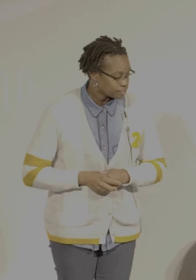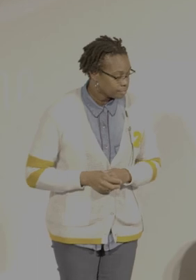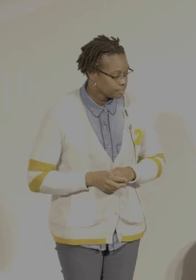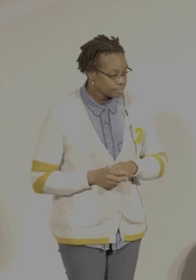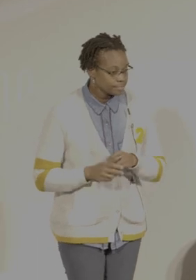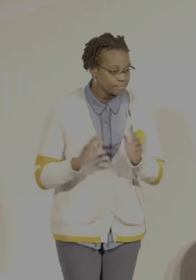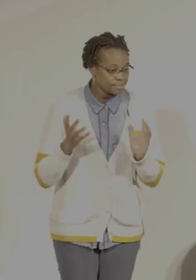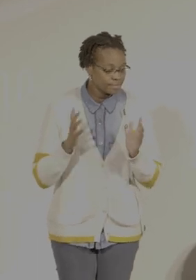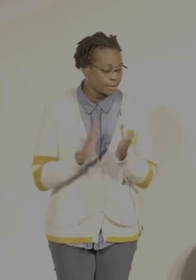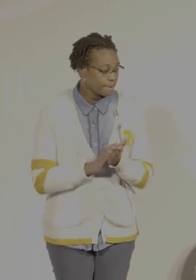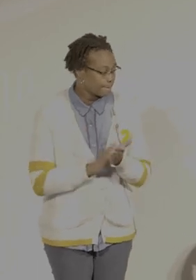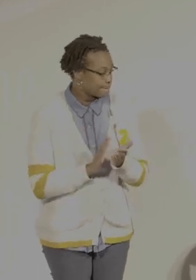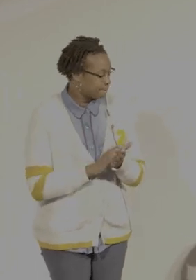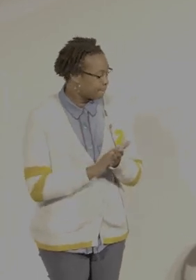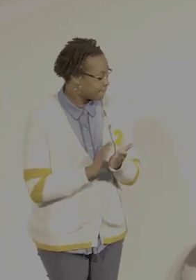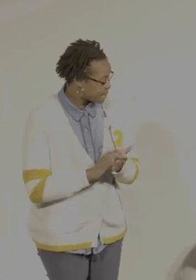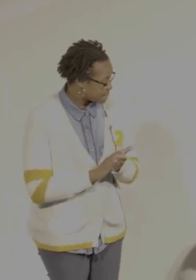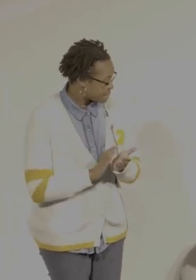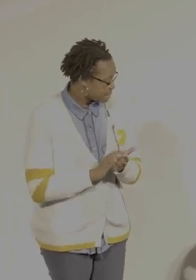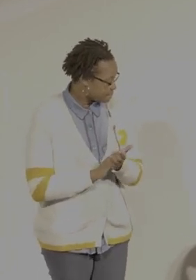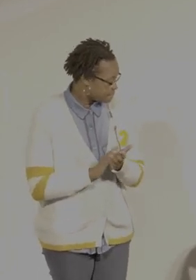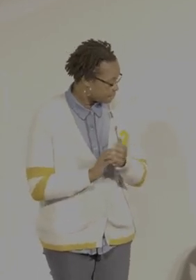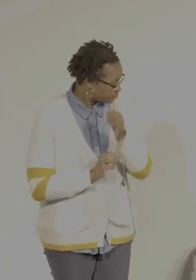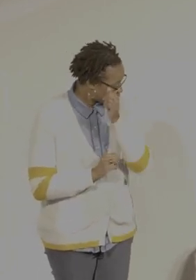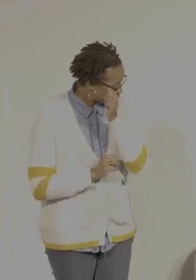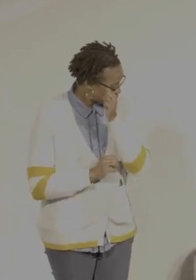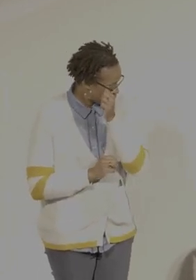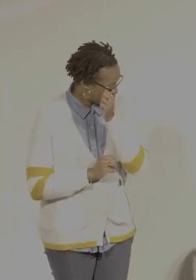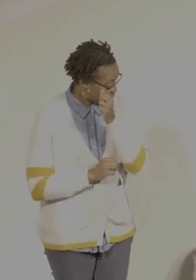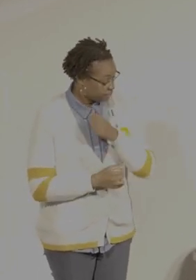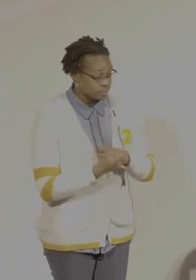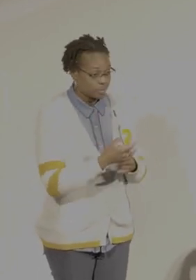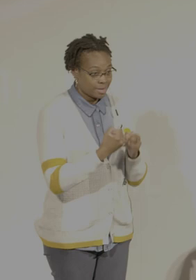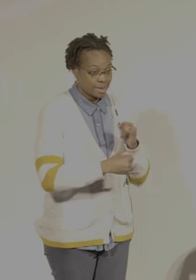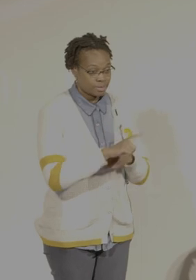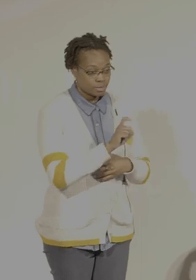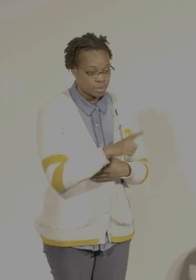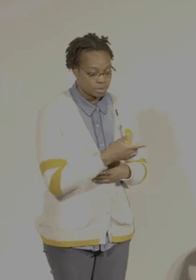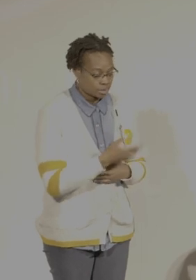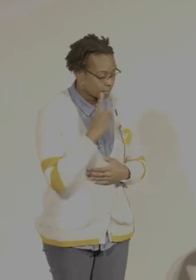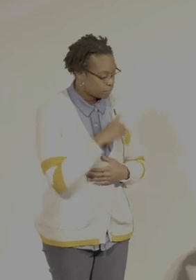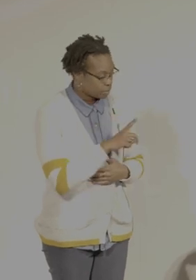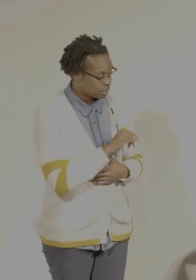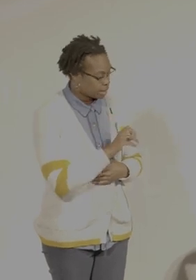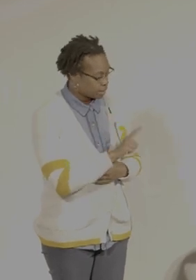(audience claps) I have one last question for you, Daniel which is,